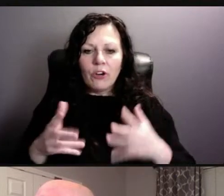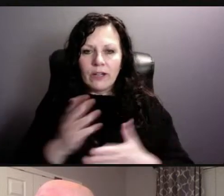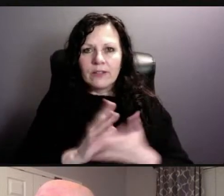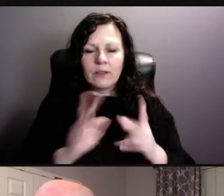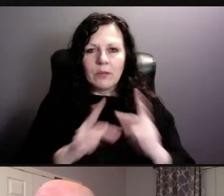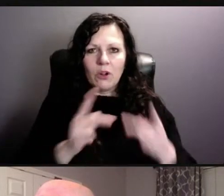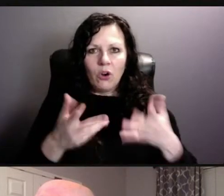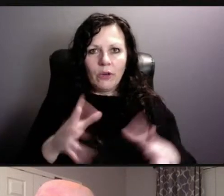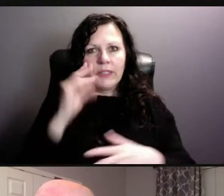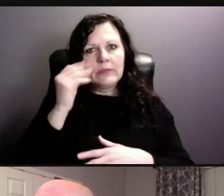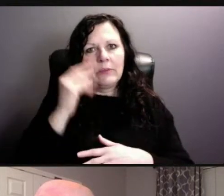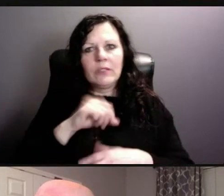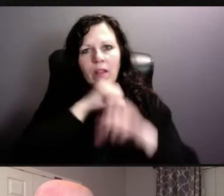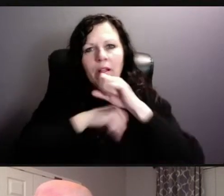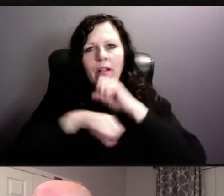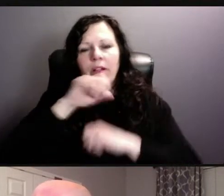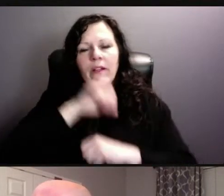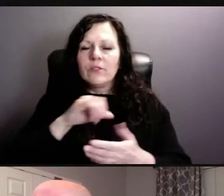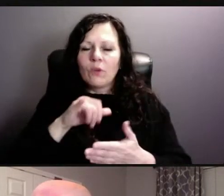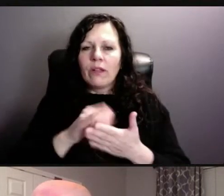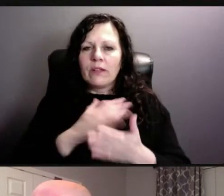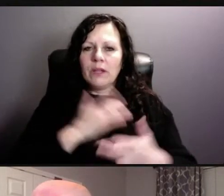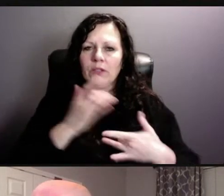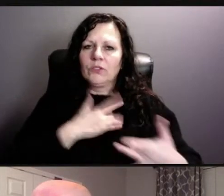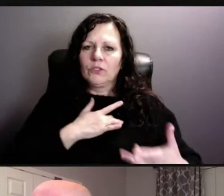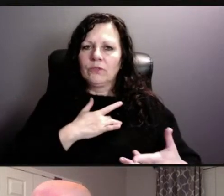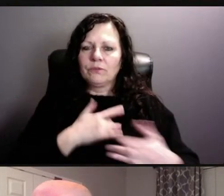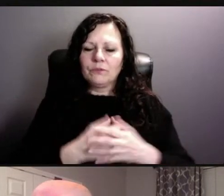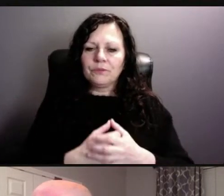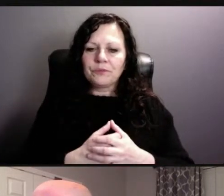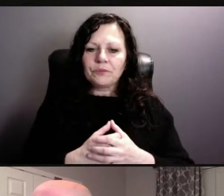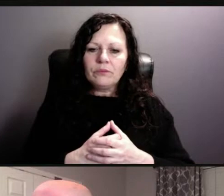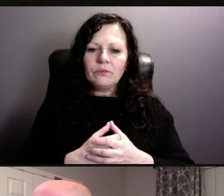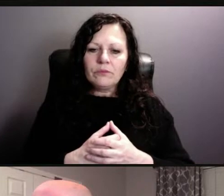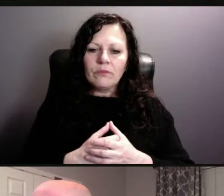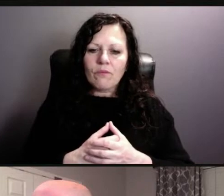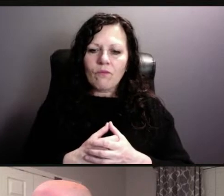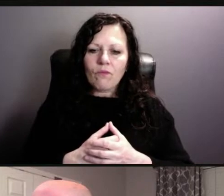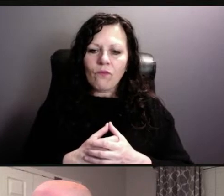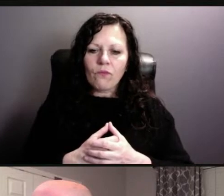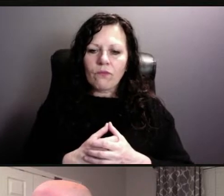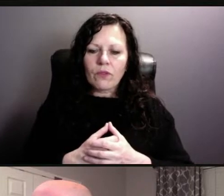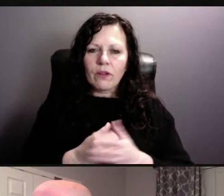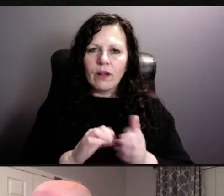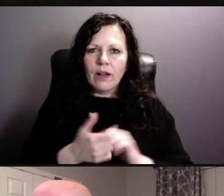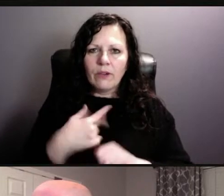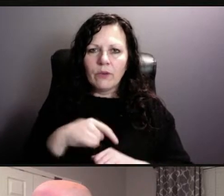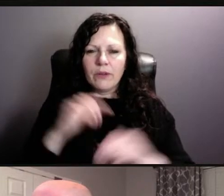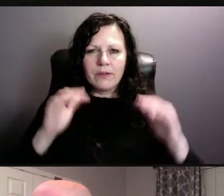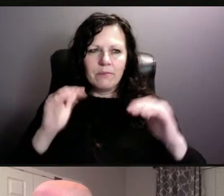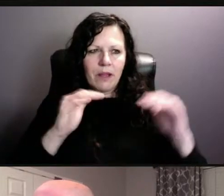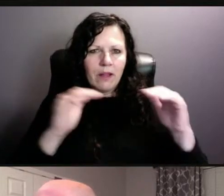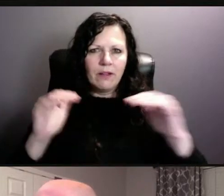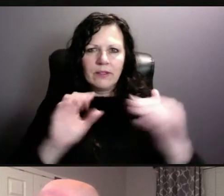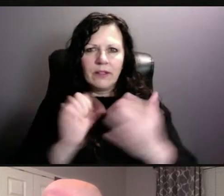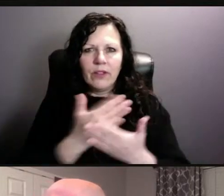LUCKILY IT'S A LITTLE DOWN. SO WE'RE ALREADY THERE'S ALREADY X AMOUNT OF PEOPLE IN SYSTEM THAT ARE CONSIDERING IT